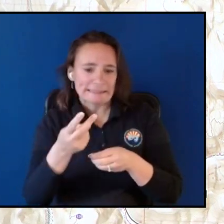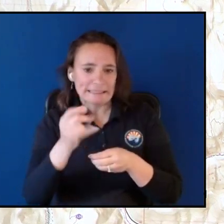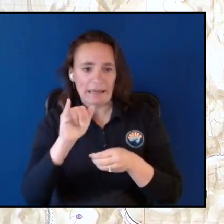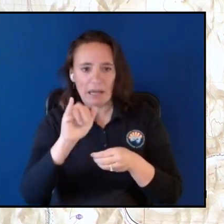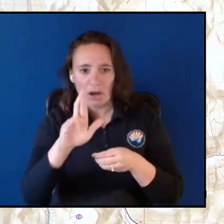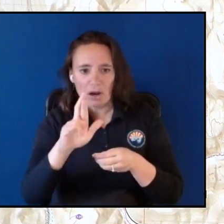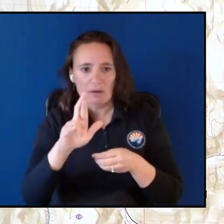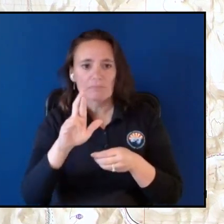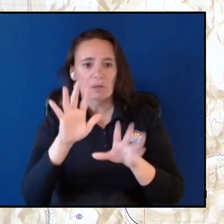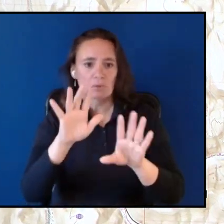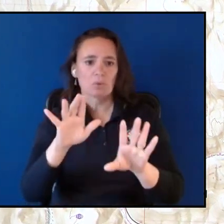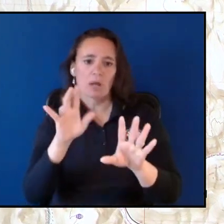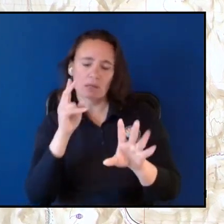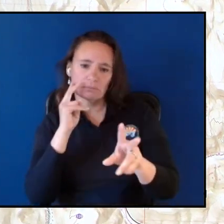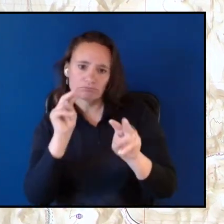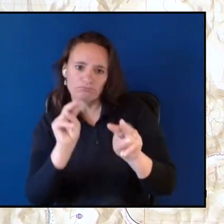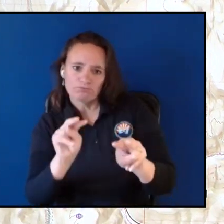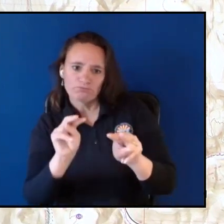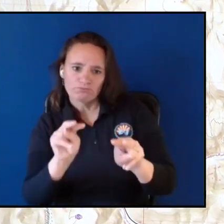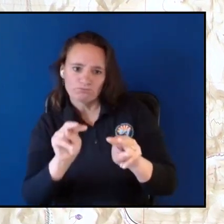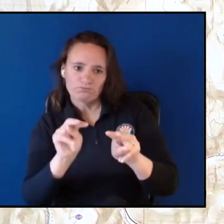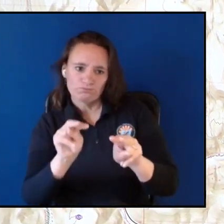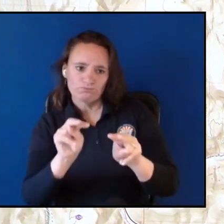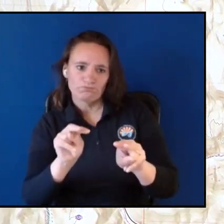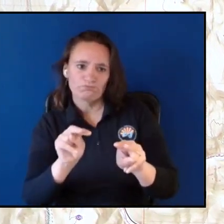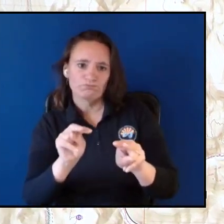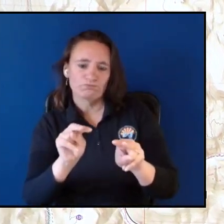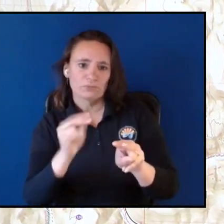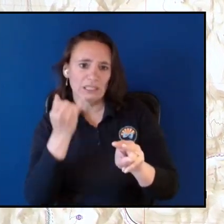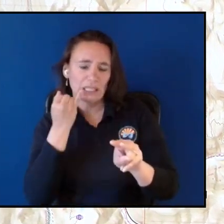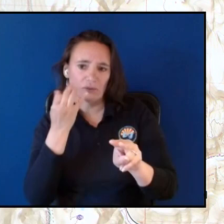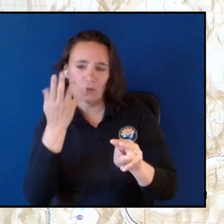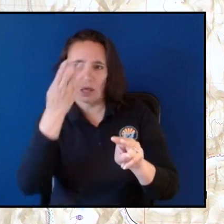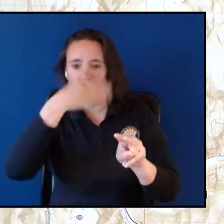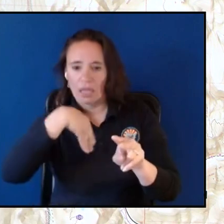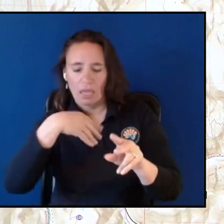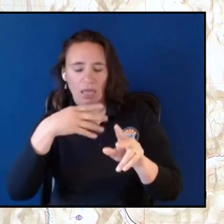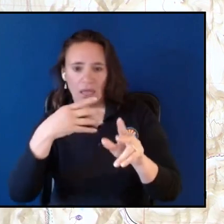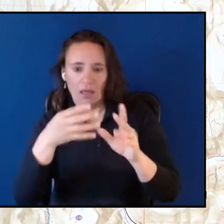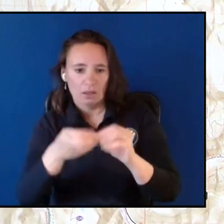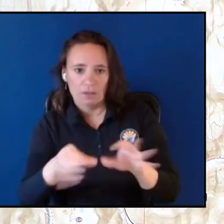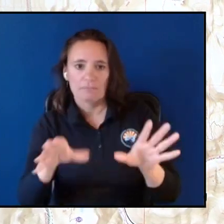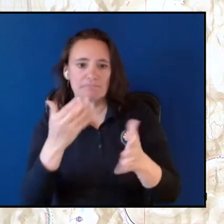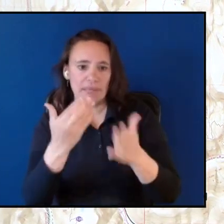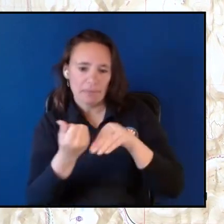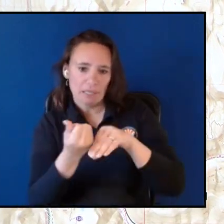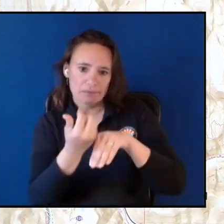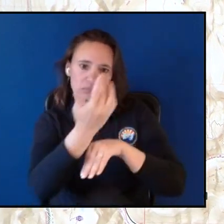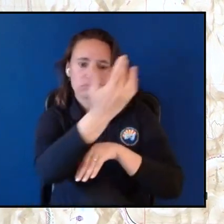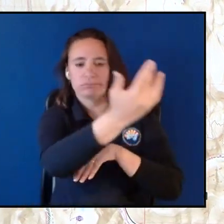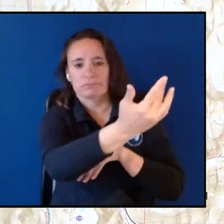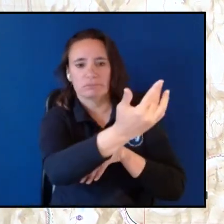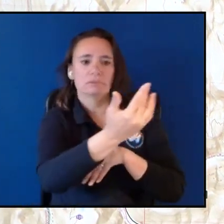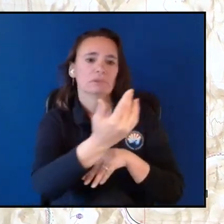Because if we lose sight of this, then it it has a potential of introducing fire up in this area and obviously, you know